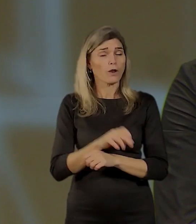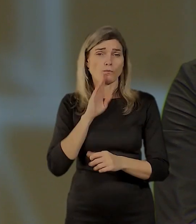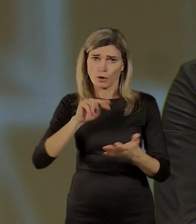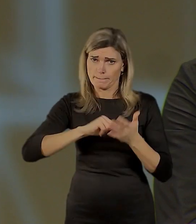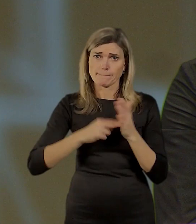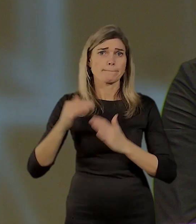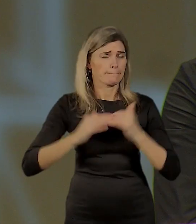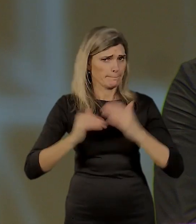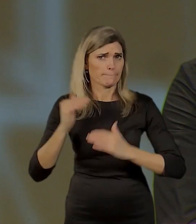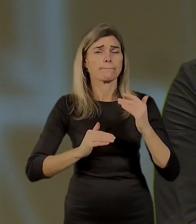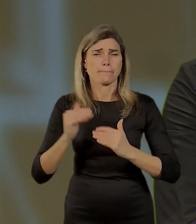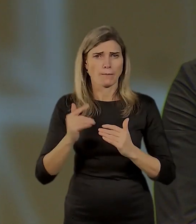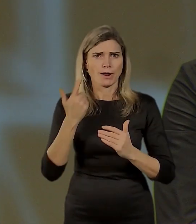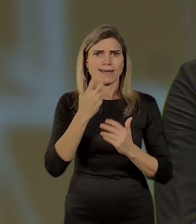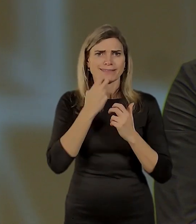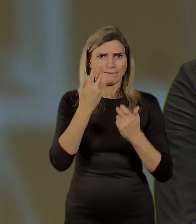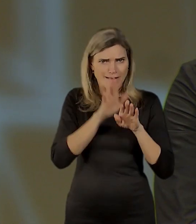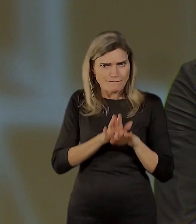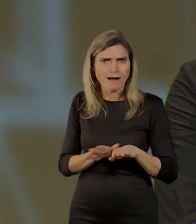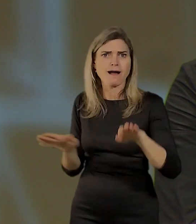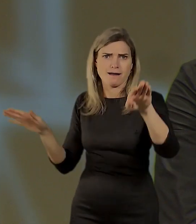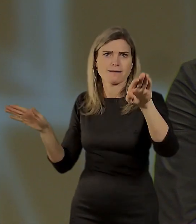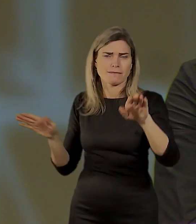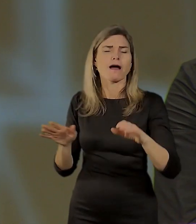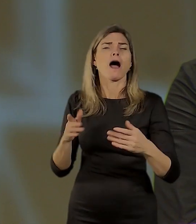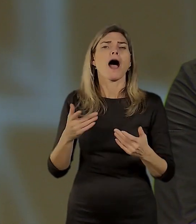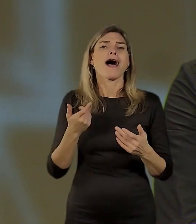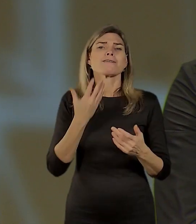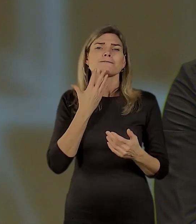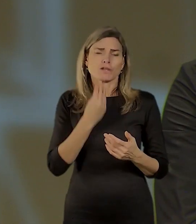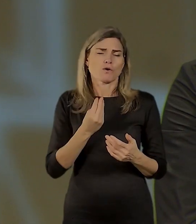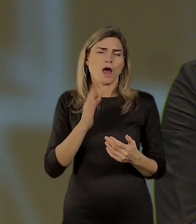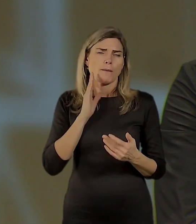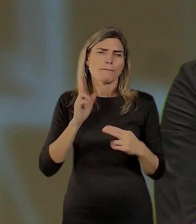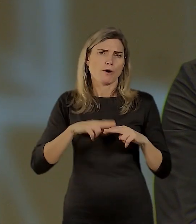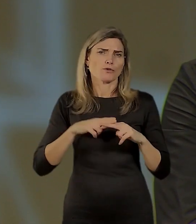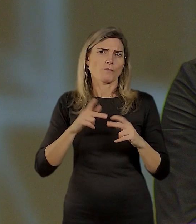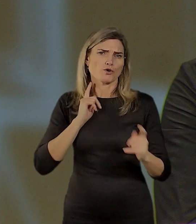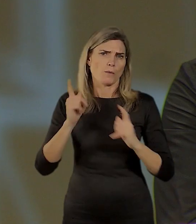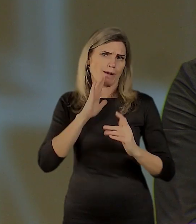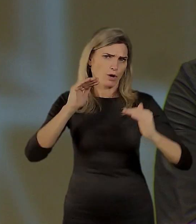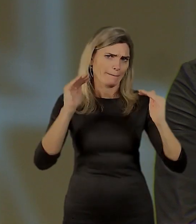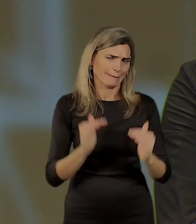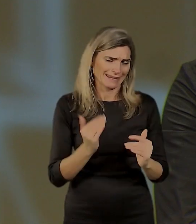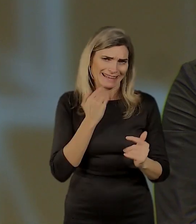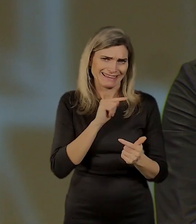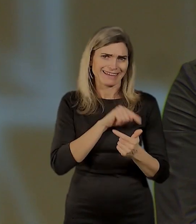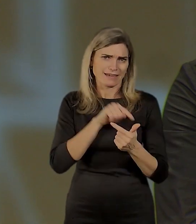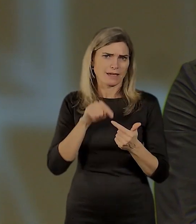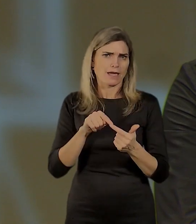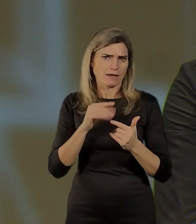we could count on this Skanska plan in this area.